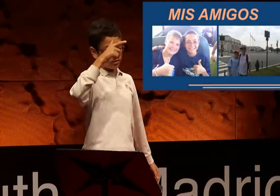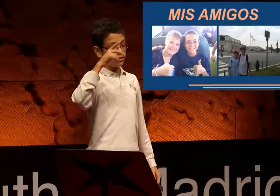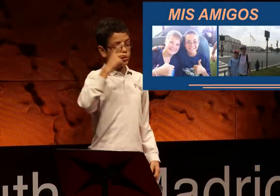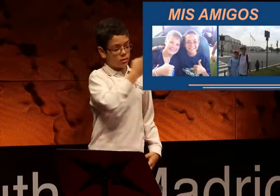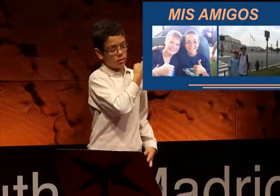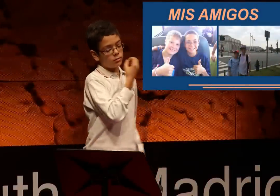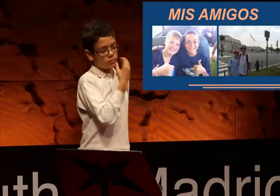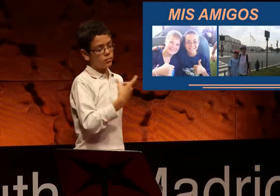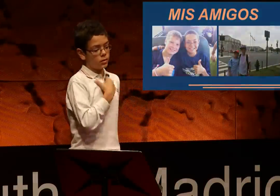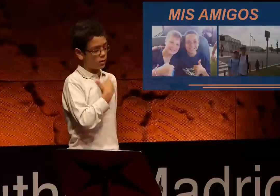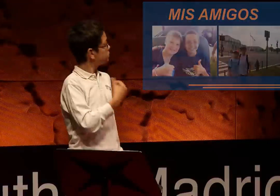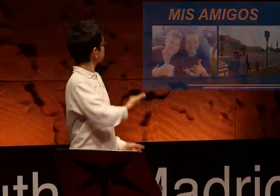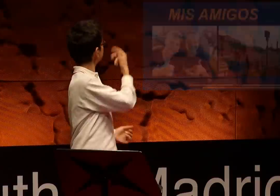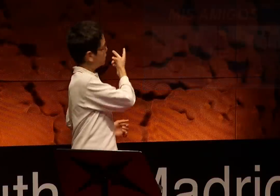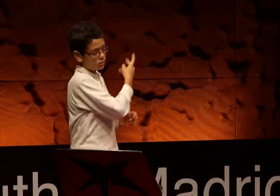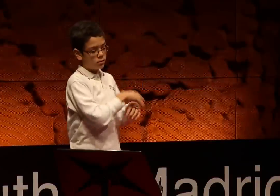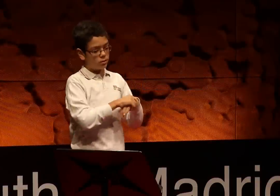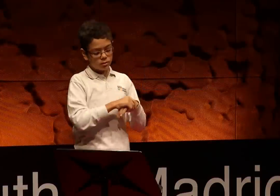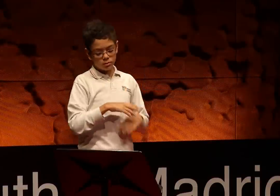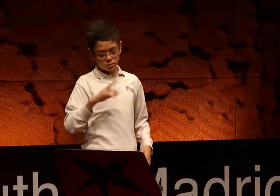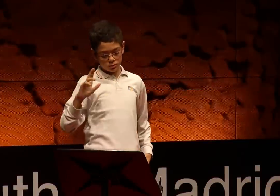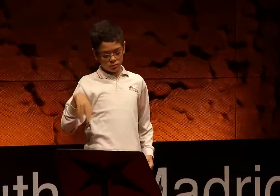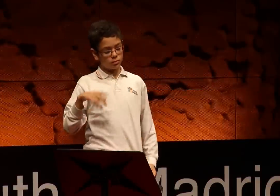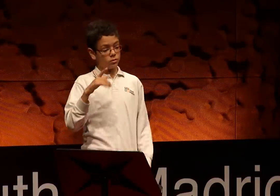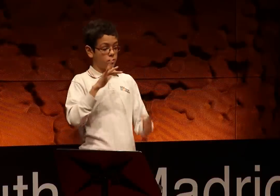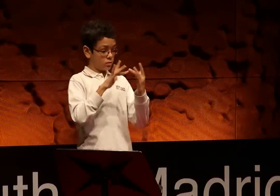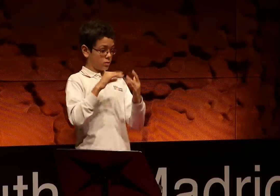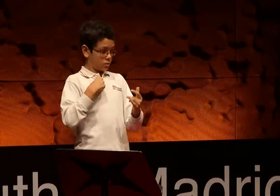[A kid from Finland and one from Germany, I Iiked them very much.]